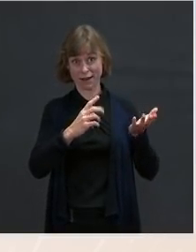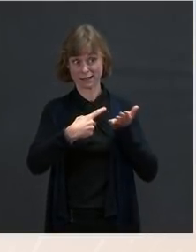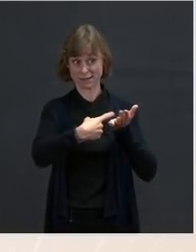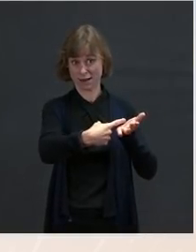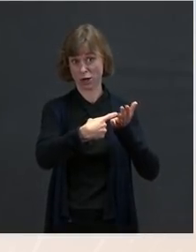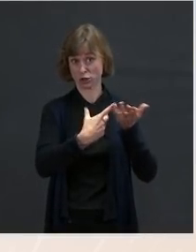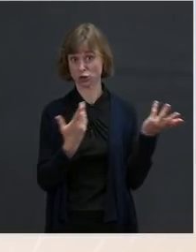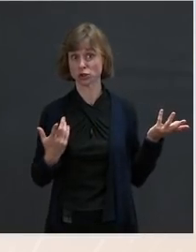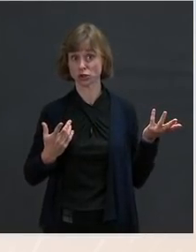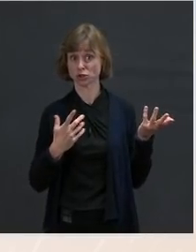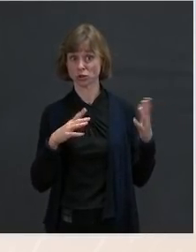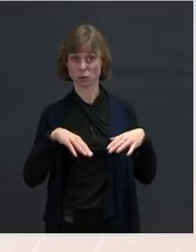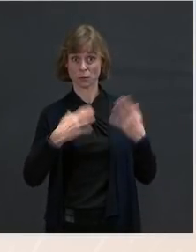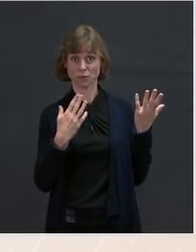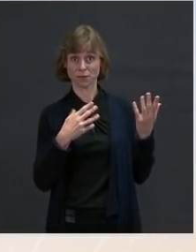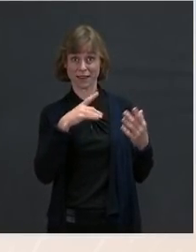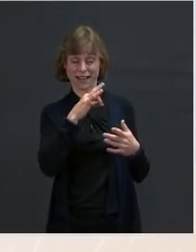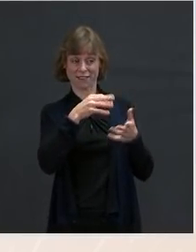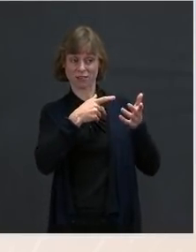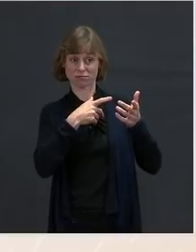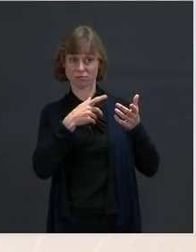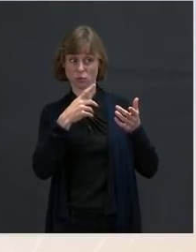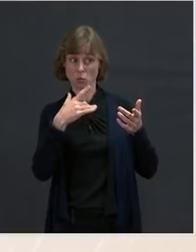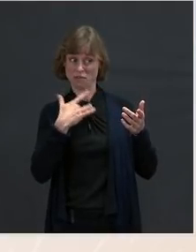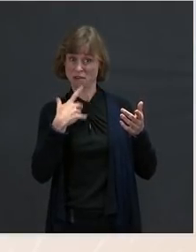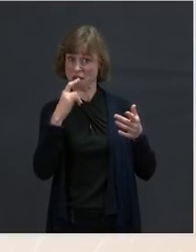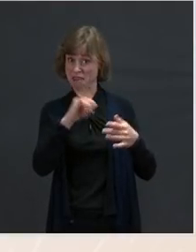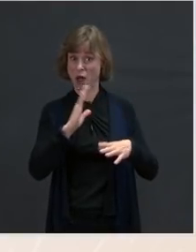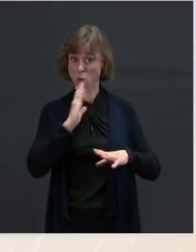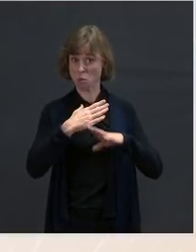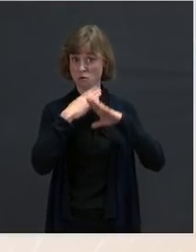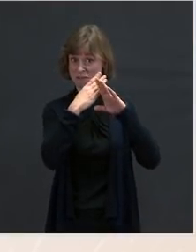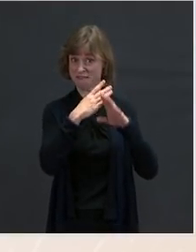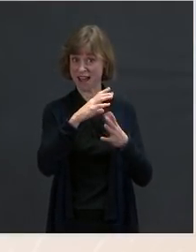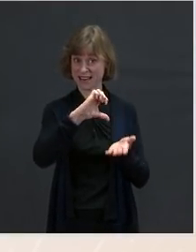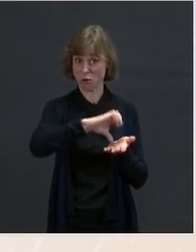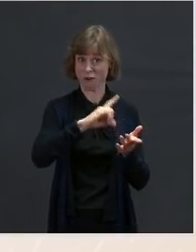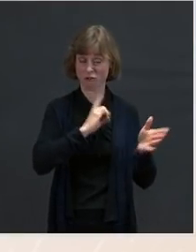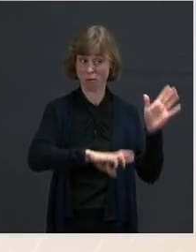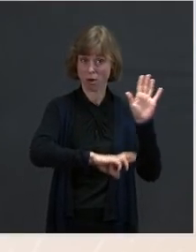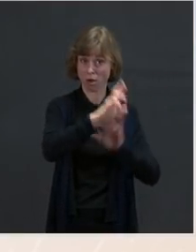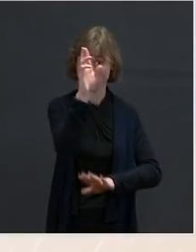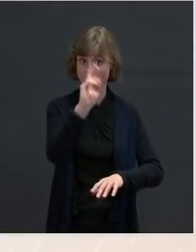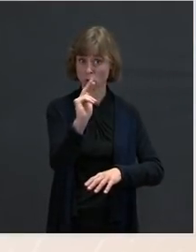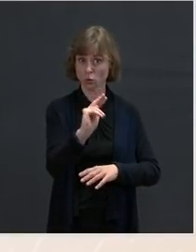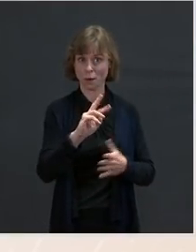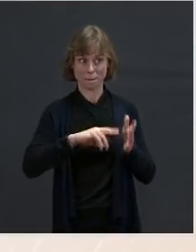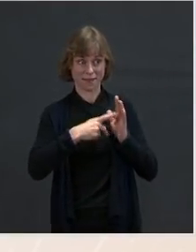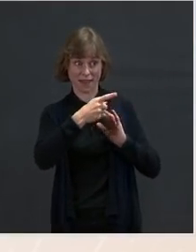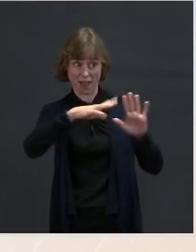to preventing Iran from acquiring a nuclear weapon. That does not meet -- they have clearly not taken the steps needed to comply,